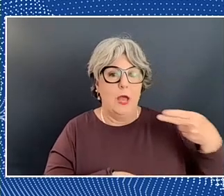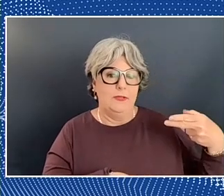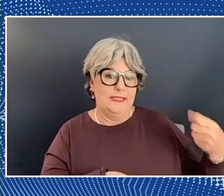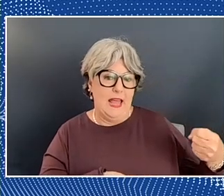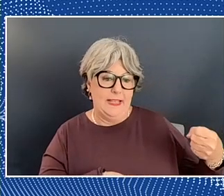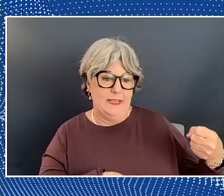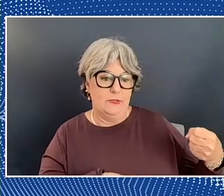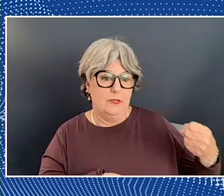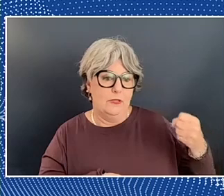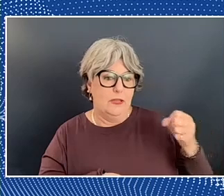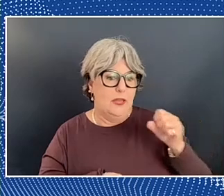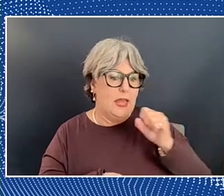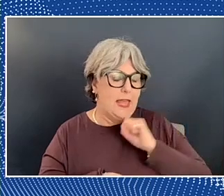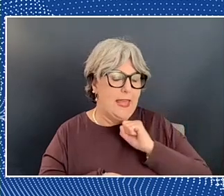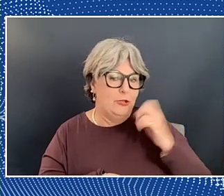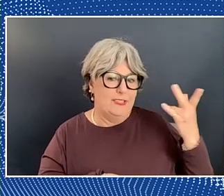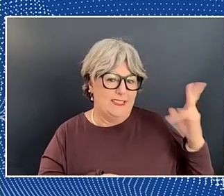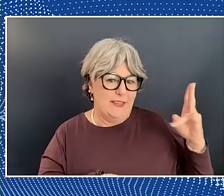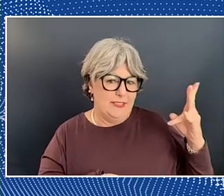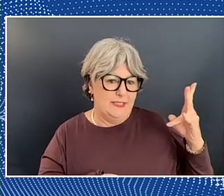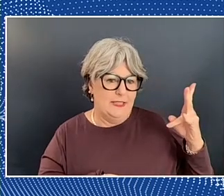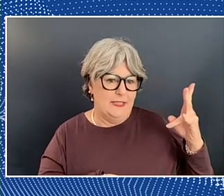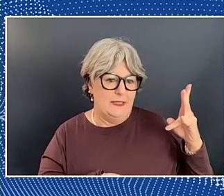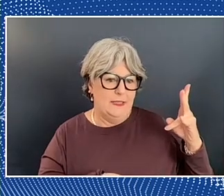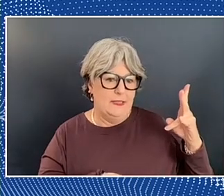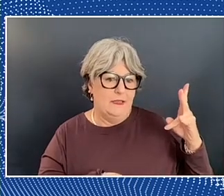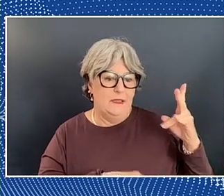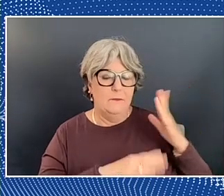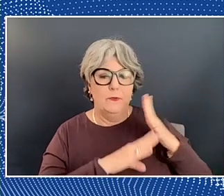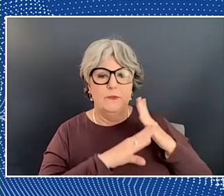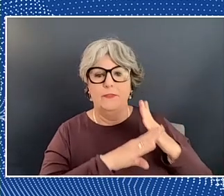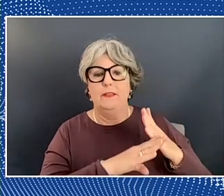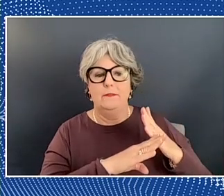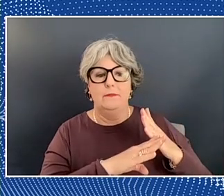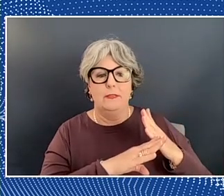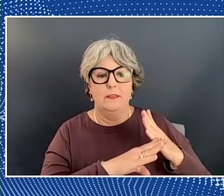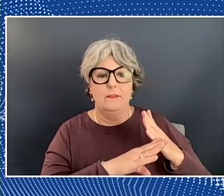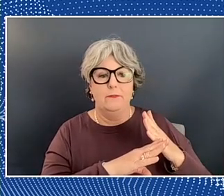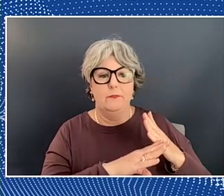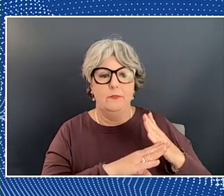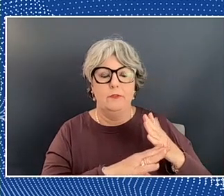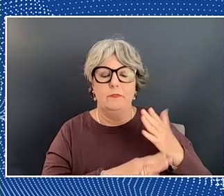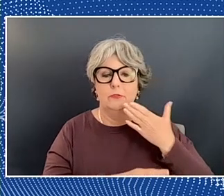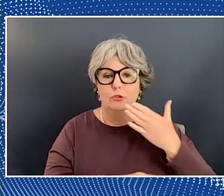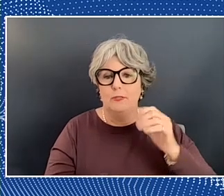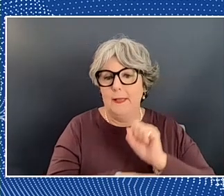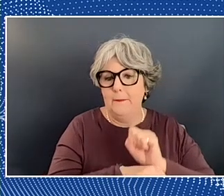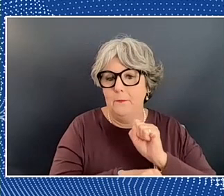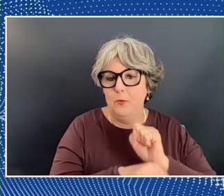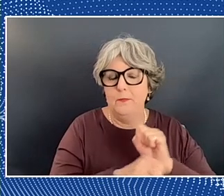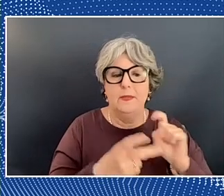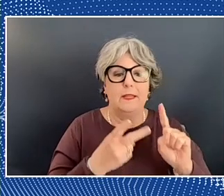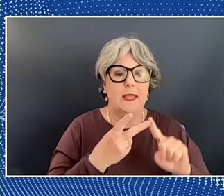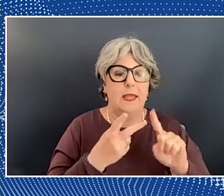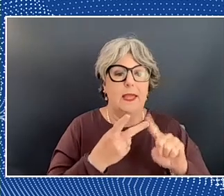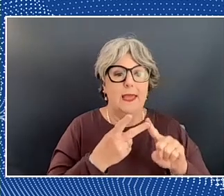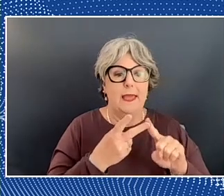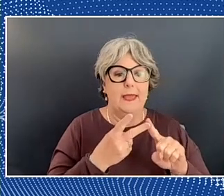17. And it was preventing me from realistically gaining meaningful employment and even admission for a while into universities.